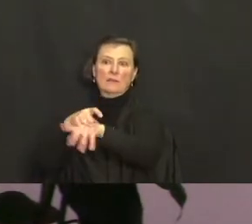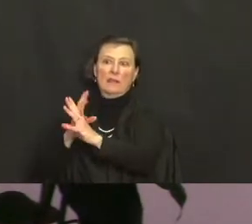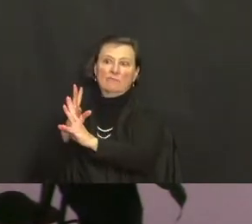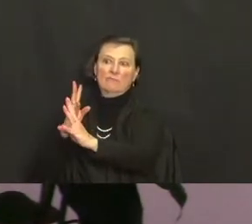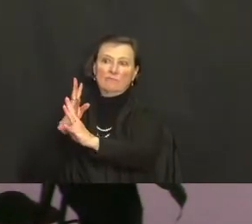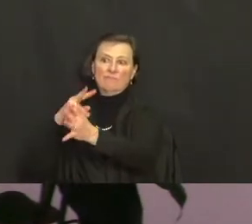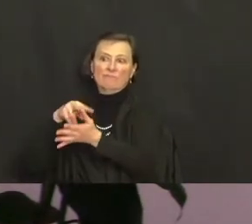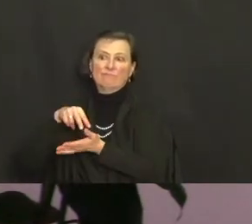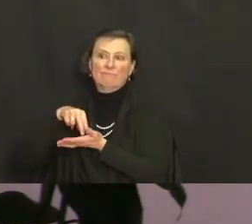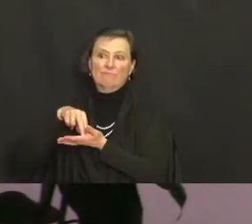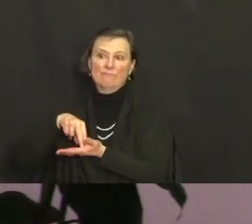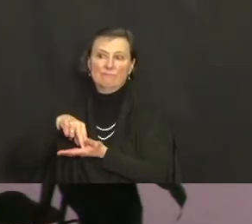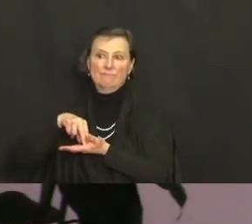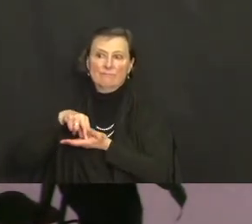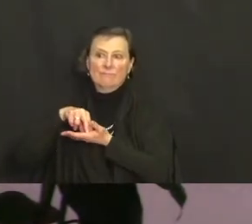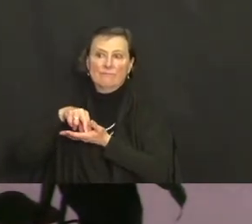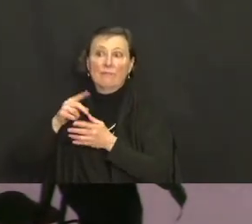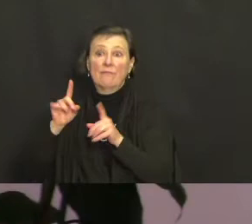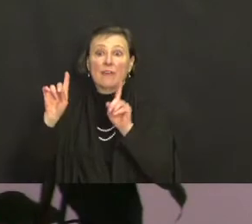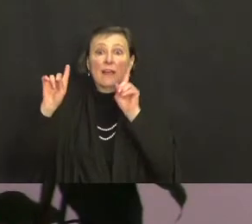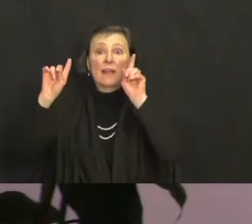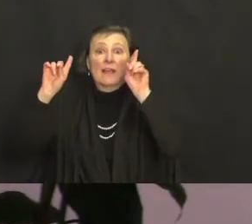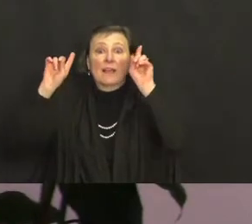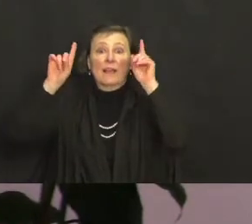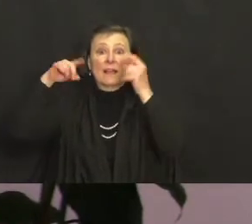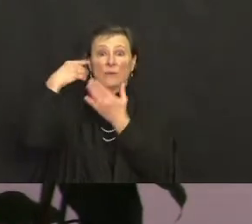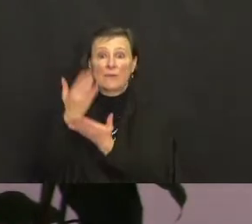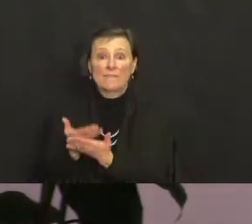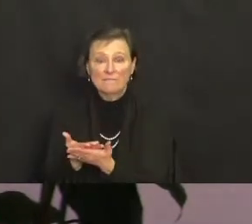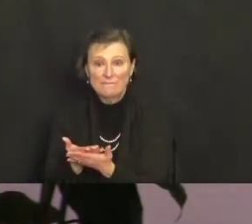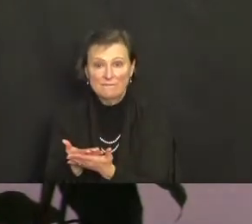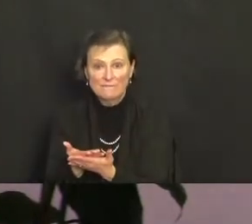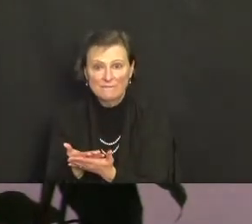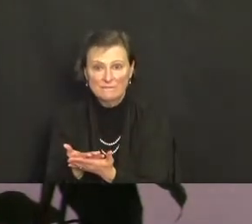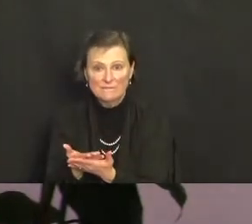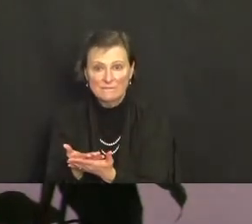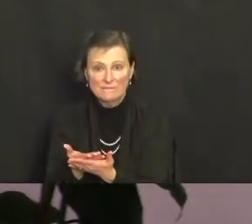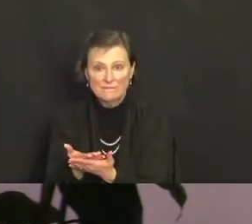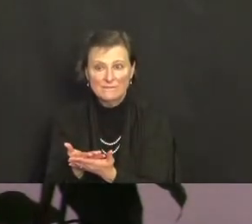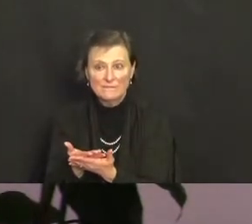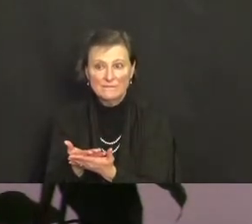Finally make it.